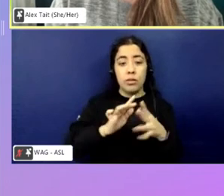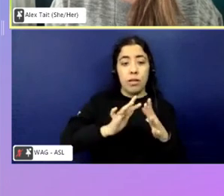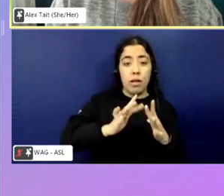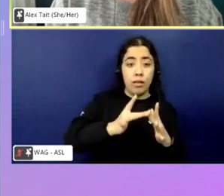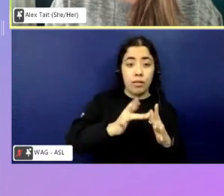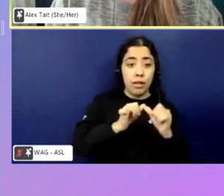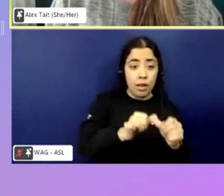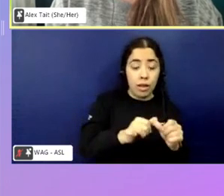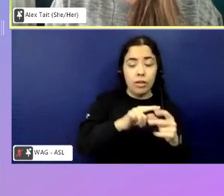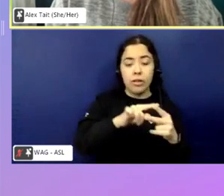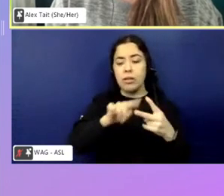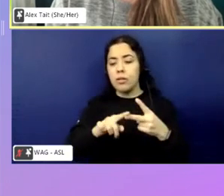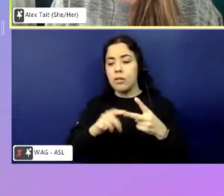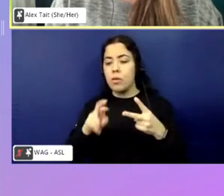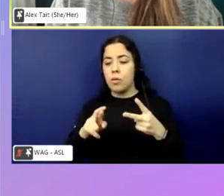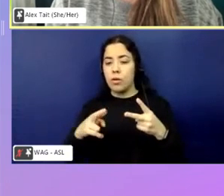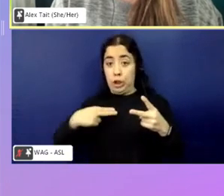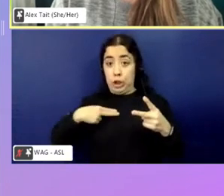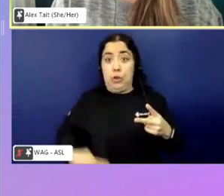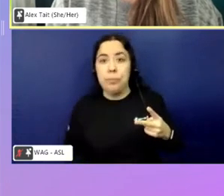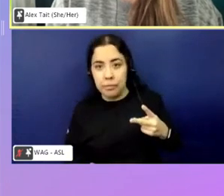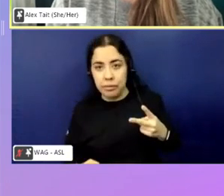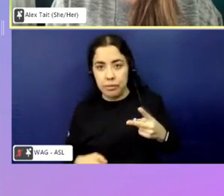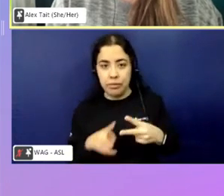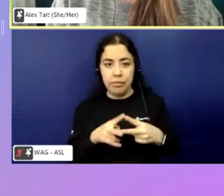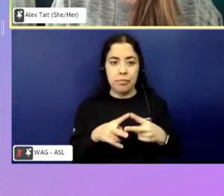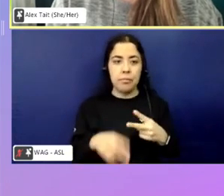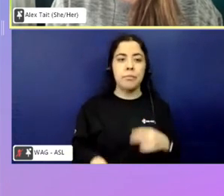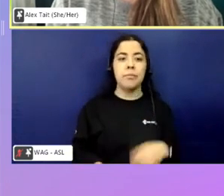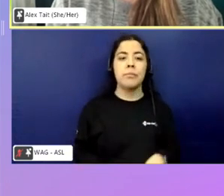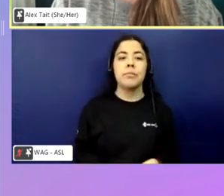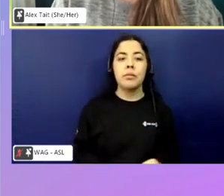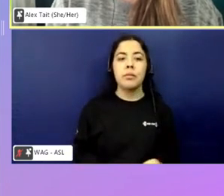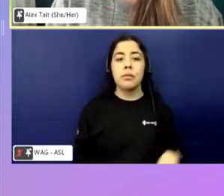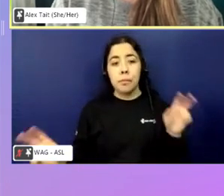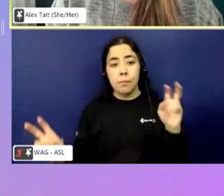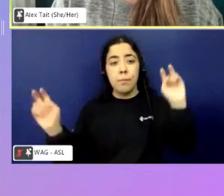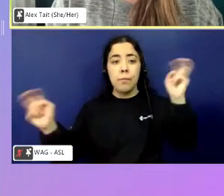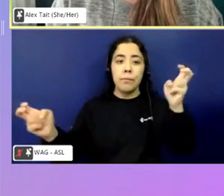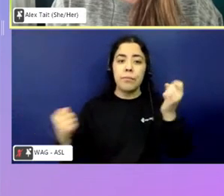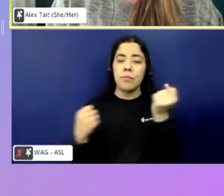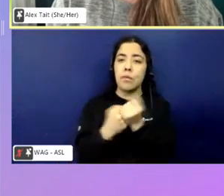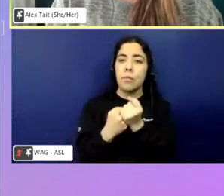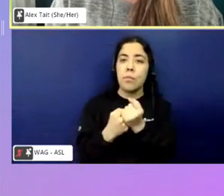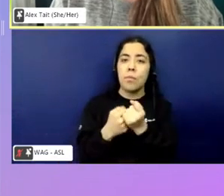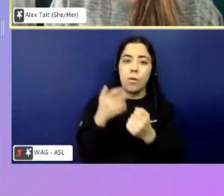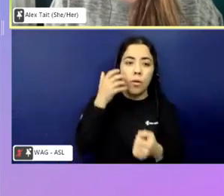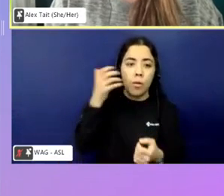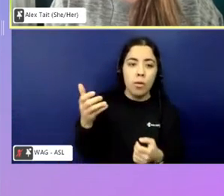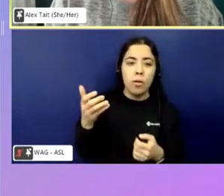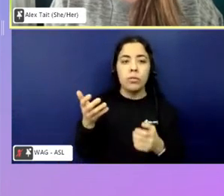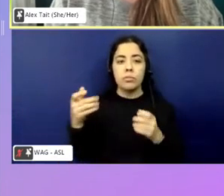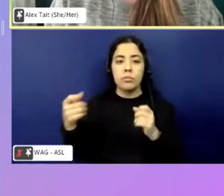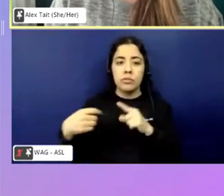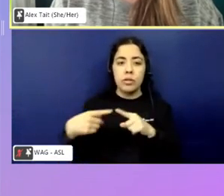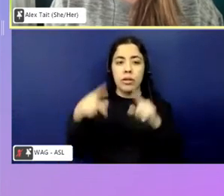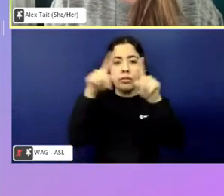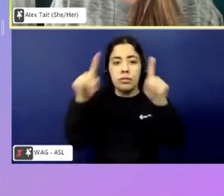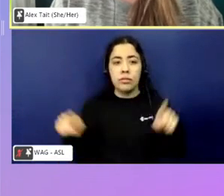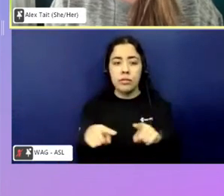nuances. It would be preferable to be given the option right at the beginning to can do online, or speak to a human. Support